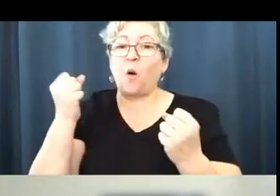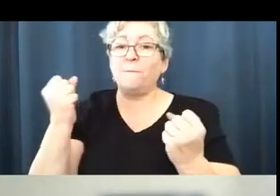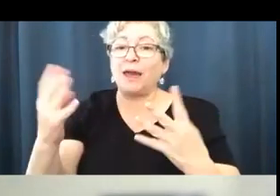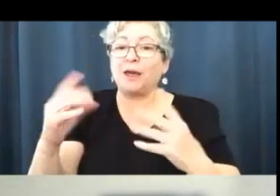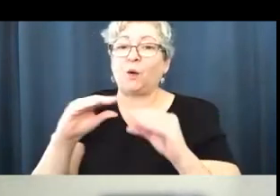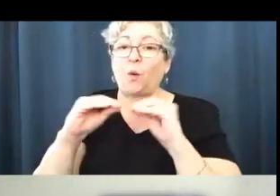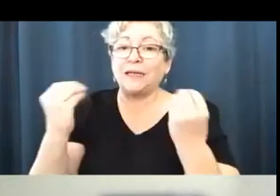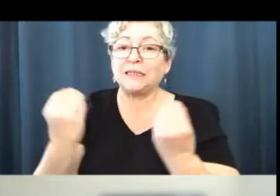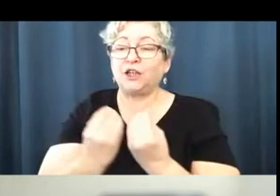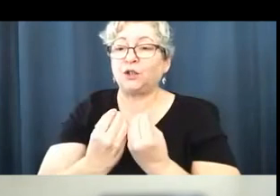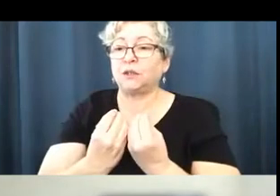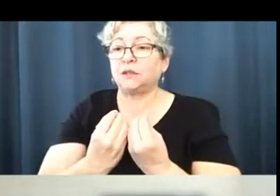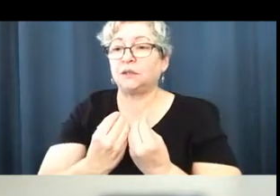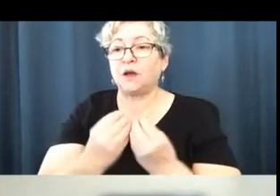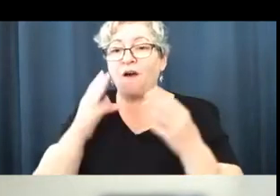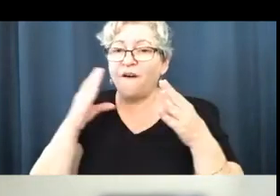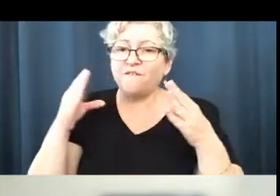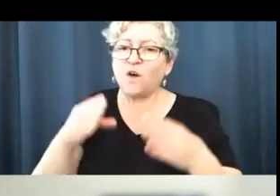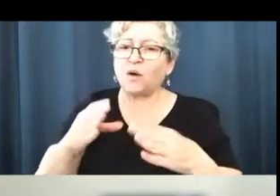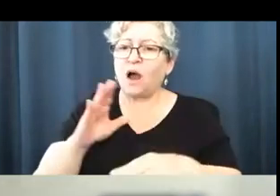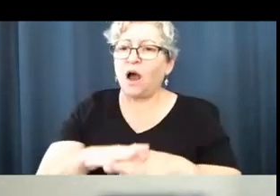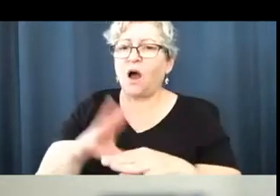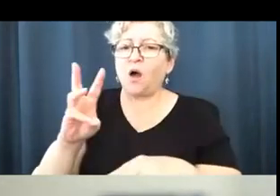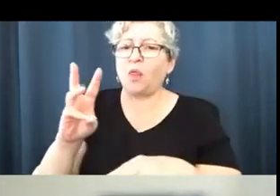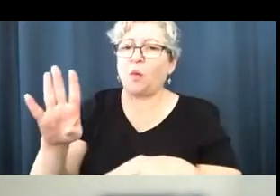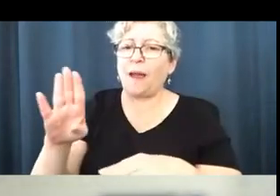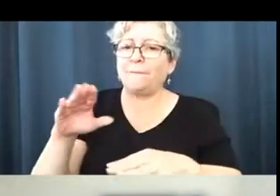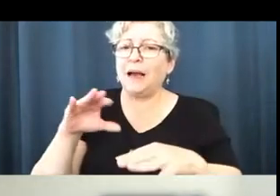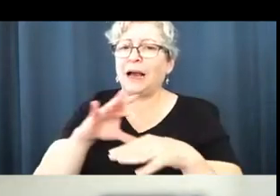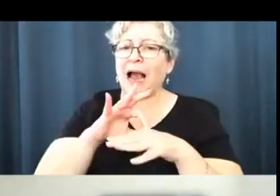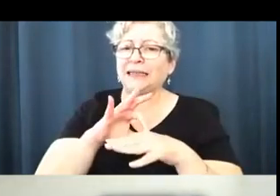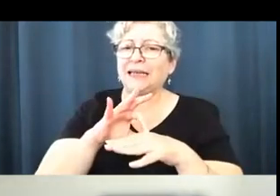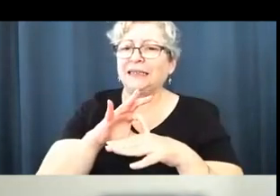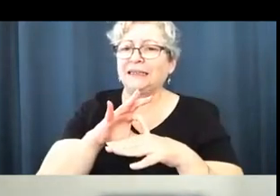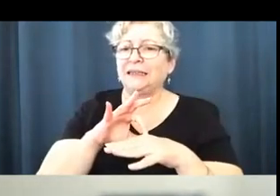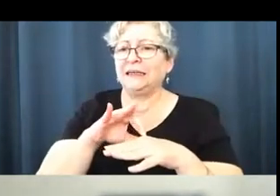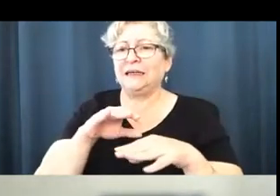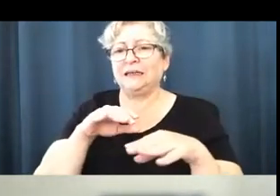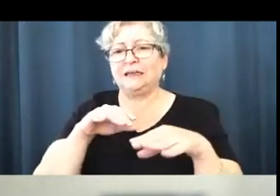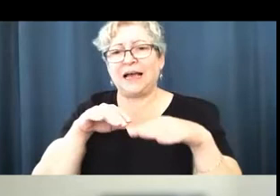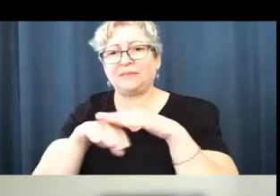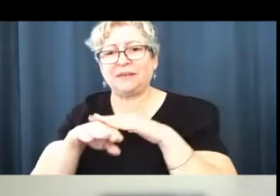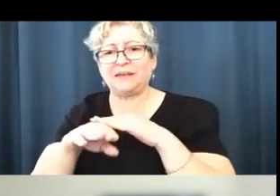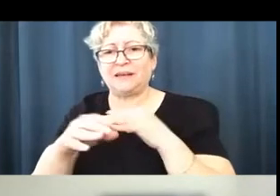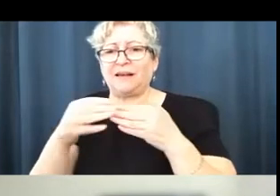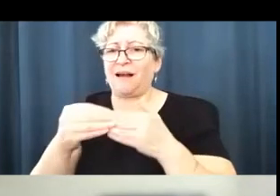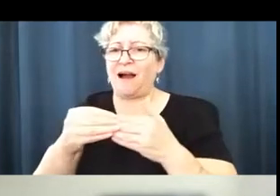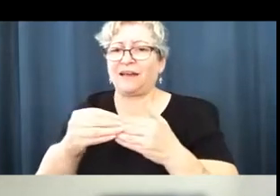focusing on the web content accessibility guides, 100% conformance to that is probably going to use up